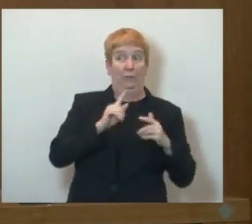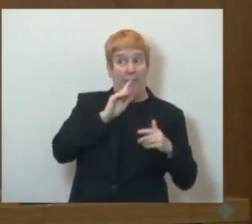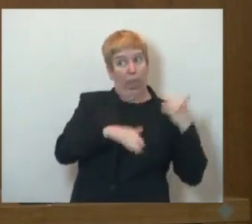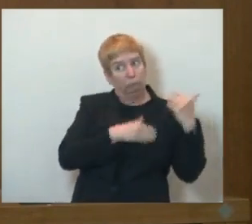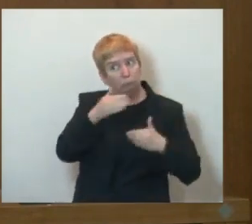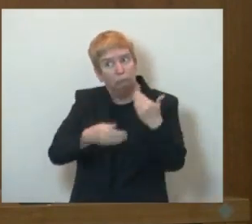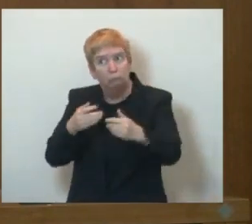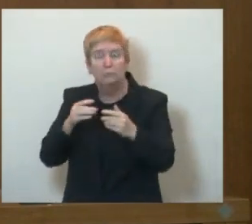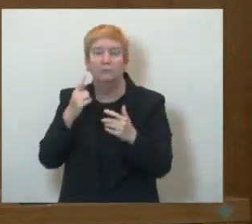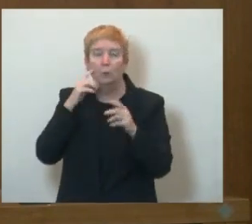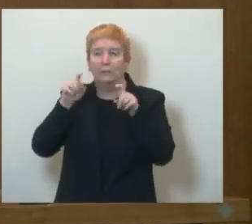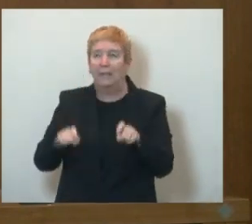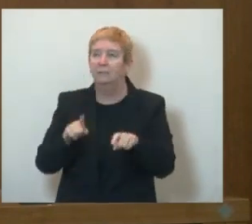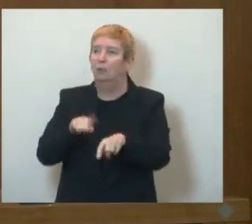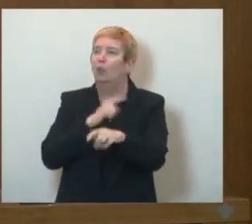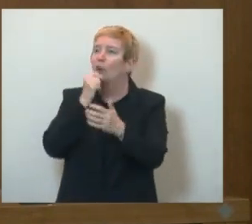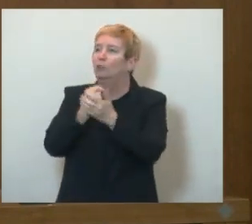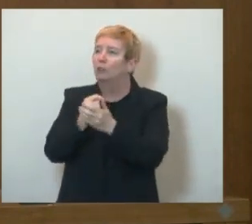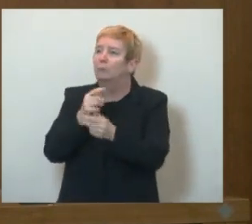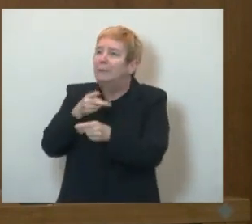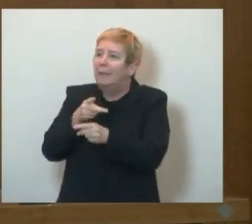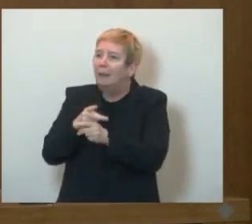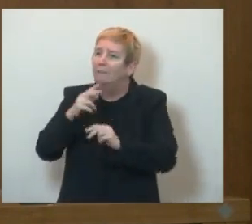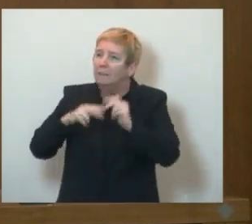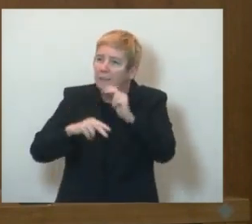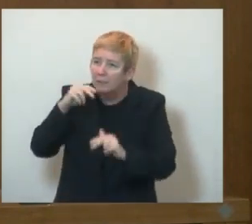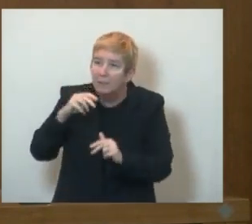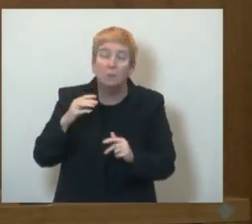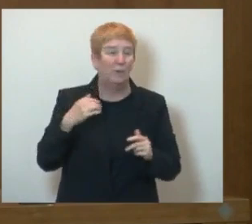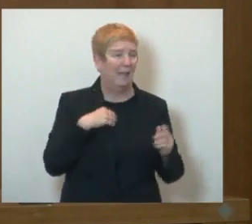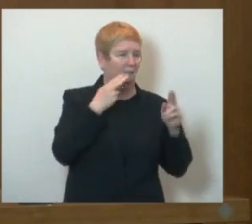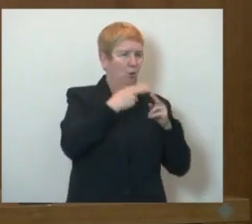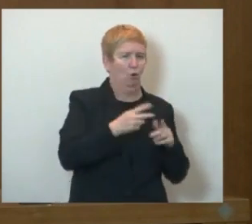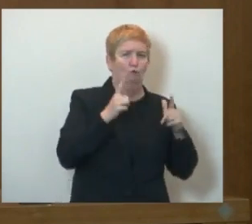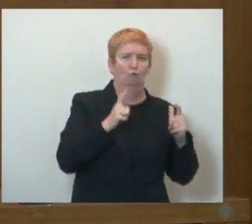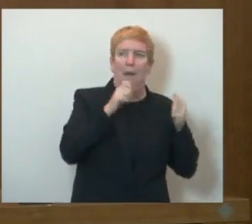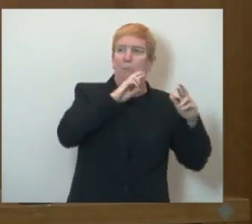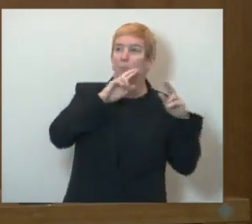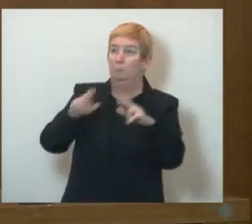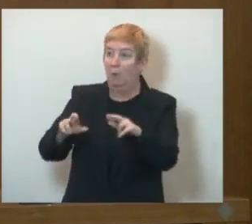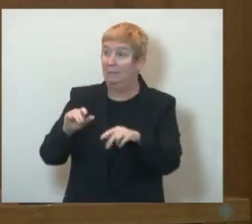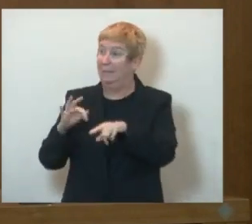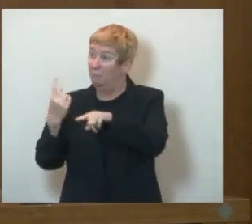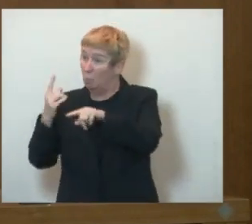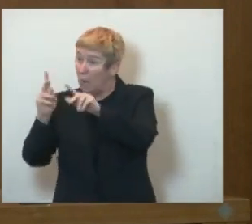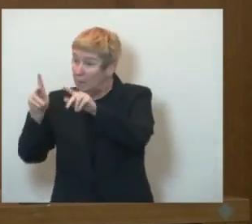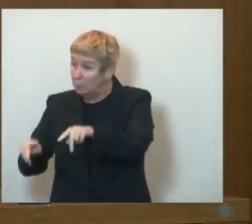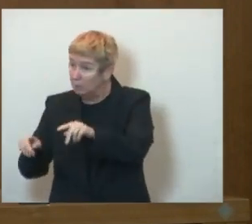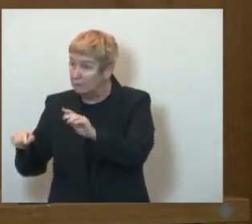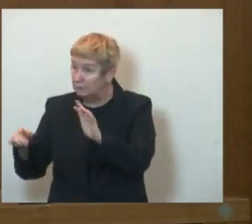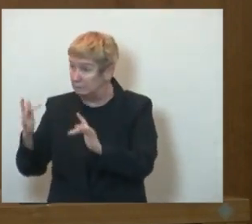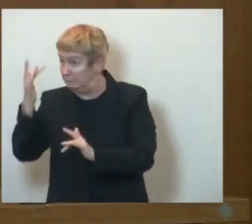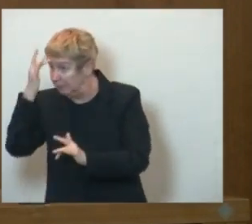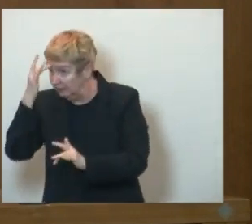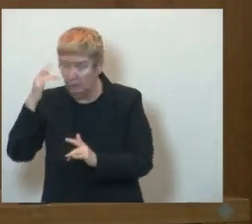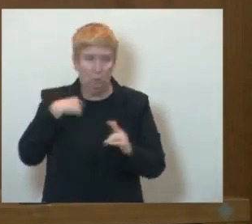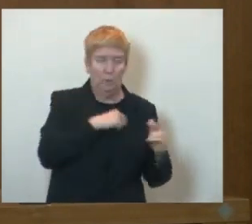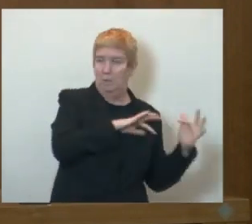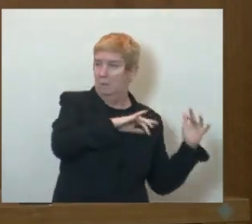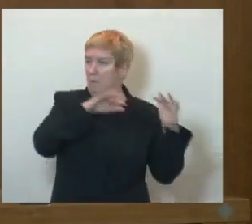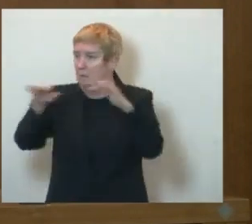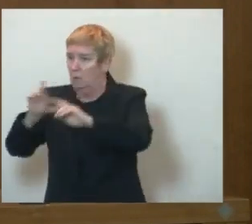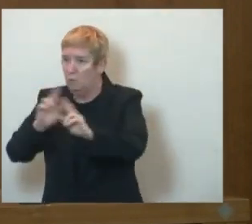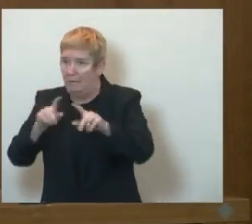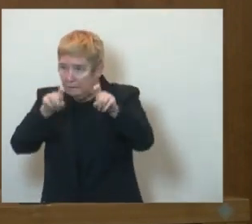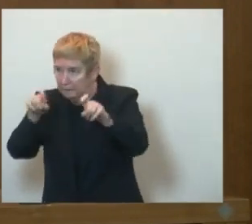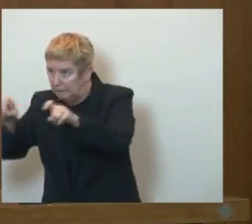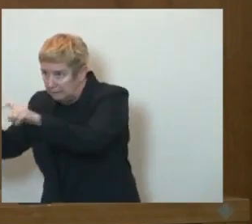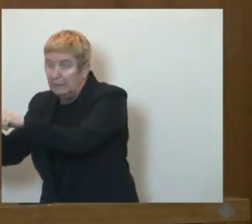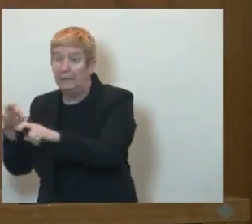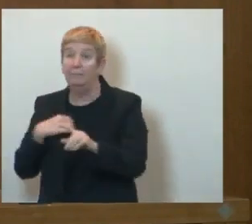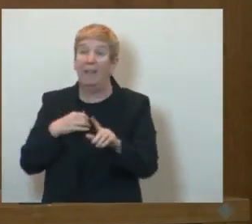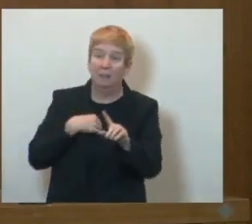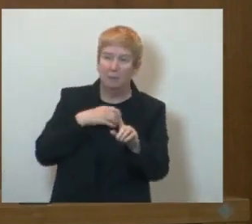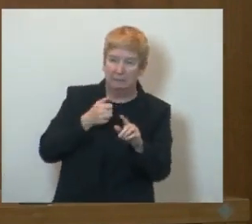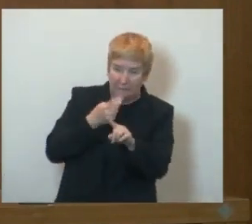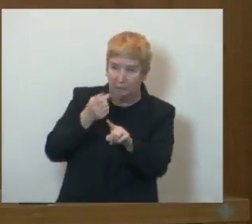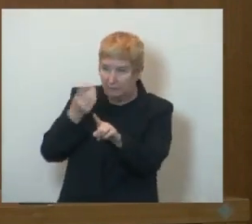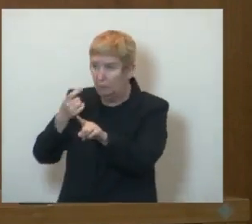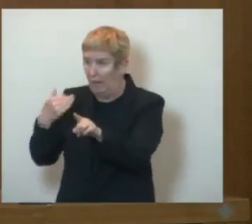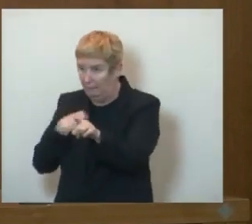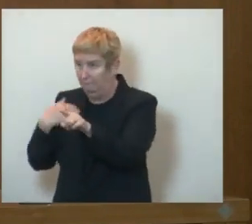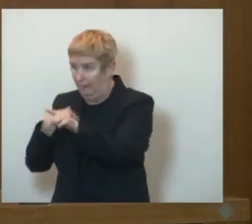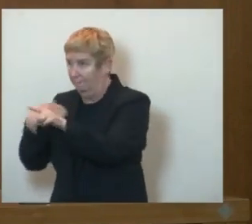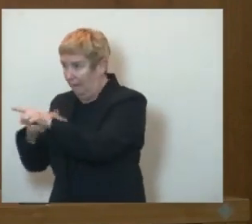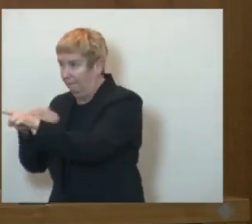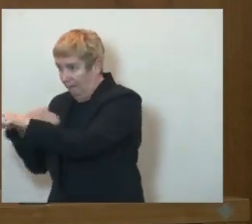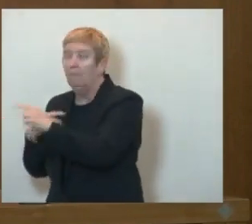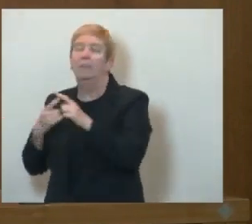WE ARE WELL ON OUR WAY TO TESTING EVERY ONE OF LONG-TERM CARE FACILITIES WE HAVE OF A STRIKE TEAM OR A RAPID RESPONSE TEAM THAT WILL GO IN AS SOON AS THERE IS ONE POSITIVE RESPONSE